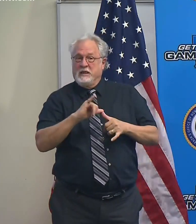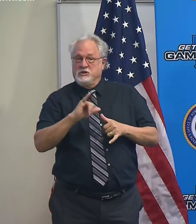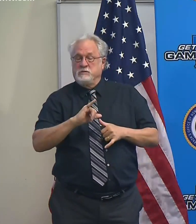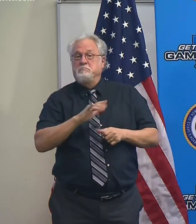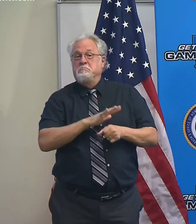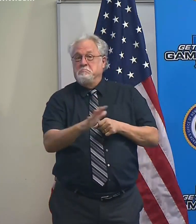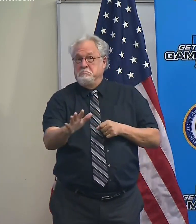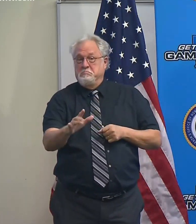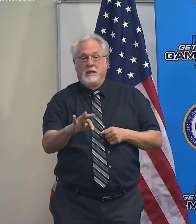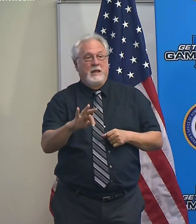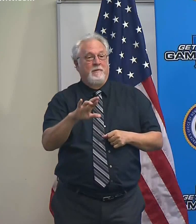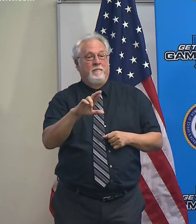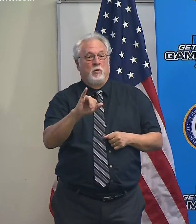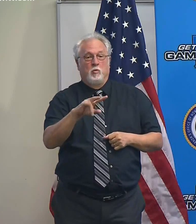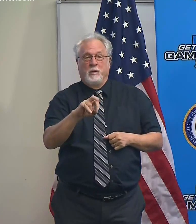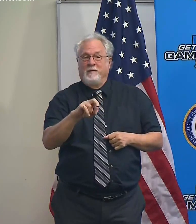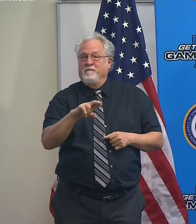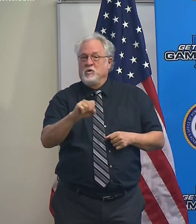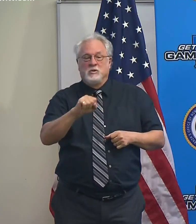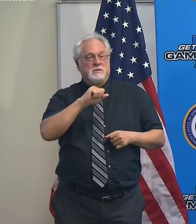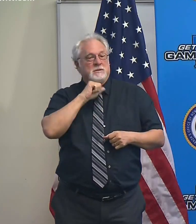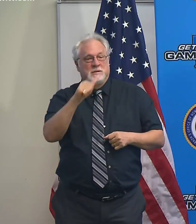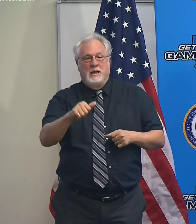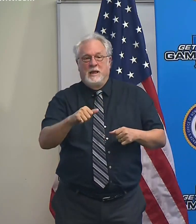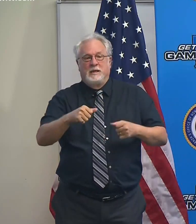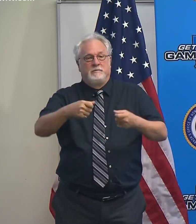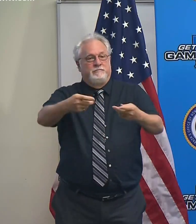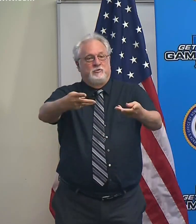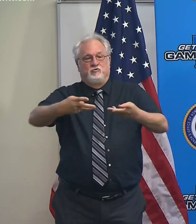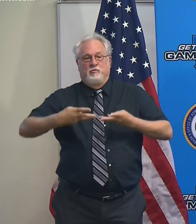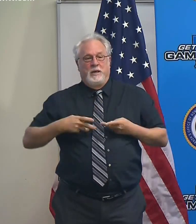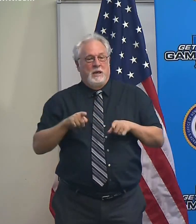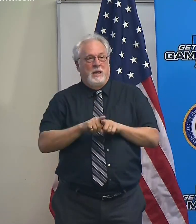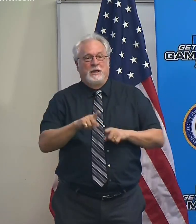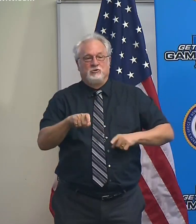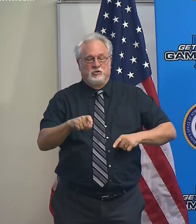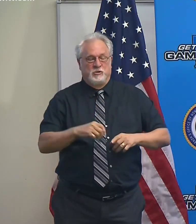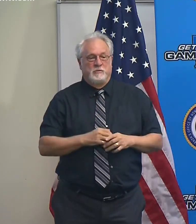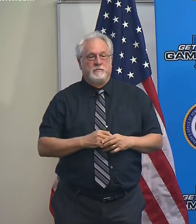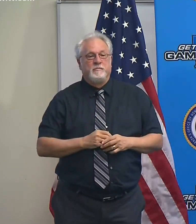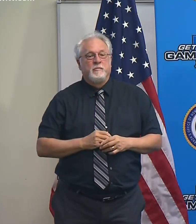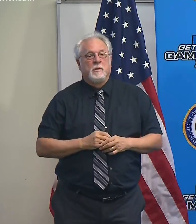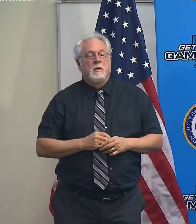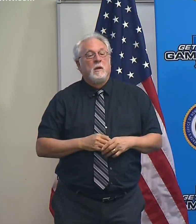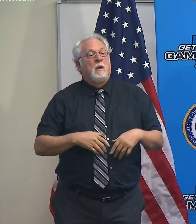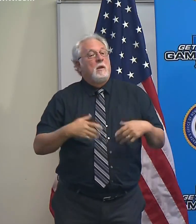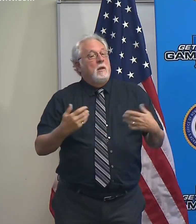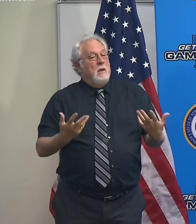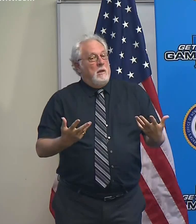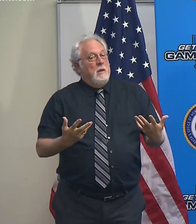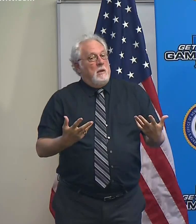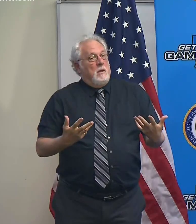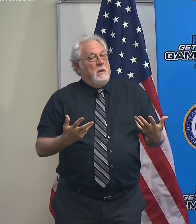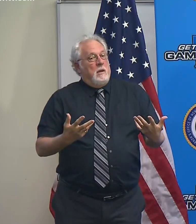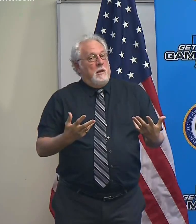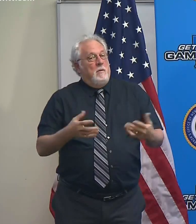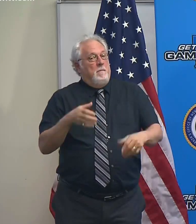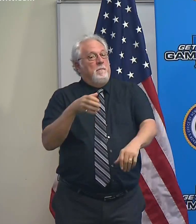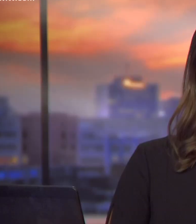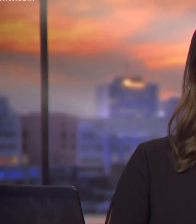AND HAD THOSE RAIN BANDS JUST AND HAD THOSE RAIN BANDS JUST DUMPING AND HAD THOSE RAIN BANDS JUST DUMPING ON AND HAD THOSE RAIN BANDS JUST DUMPING ON LOUISIANA AND HAD THOSE RAIN BANDS JUST DUMPING ON LOUISIANA BUT AND HAD THOSE RAIN BANDS JUST DUMPING ON LOUISIANA BUT FIVE DUMPING ON LOUISIANA BUT FIVE DUMPING ON LOUISIANA BUT FIVE TO DUMPING ON LOUISIANA BUT FIVE TO 10 DUMPING ON LOUISIANA BUT FIVE TO 10 INCHES DUMPING ON LOUISIANA BUT FIVE TO 10 INCHES OF DUMPING ON LOUISIANA BUT FIVE TO 10 INCHES OF RAIN DUMPING ON LOUISIANA BUT FIVE TO 10 INCHES OF RAIN IS DUMPING ON LOUISIANA BUT FIVE TO 10 INCHES OF RAIN IS PLENTY TO 10 INCHES OF RAIN IS PLENTY TO 10 INCHES OF RAIN IS PLENTY OF TO 10 INCHES OF RAIN IS PLENTY OF RAIN. OF RAIN. OF RAIN. IF OF RAIN. IF THE OF RAIN. IF THE RIVERS OF RAIN. IF THE RIVERS ARE OF RAIN. IF THE RIVERS ARE NOT OF RAIN. IF THE RIVERS ARE NOT EMPTYING IF THE RIVERS ARE NOT EMPTYING